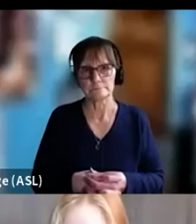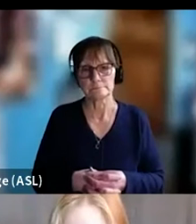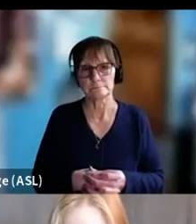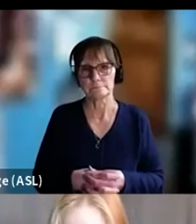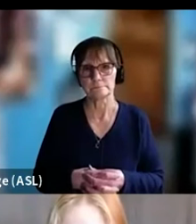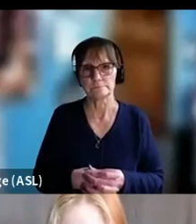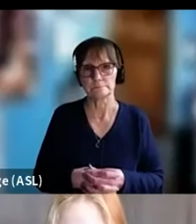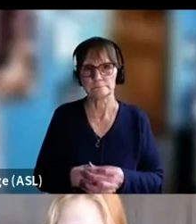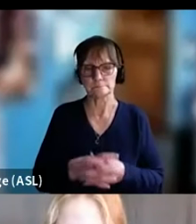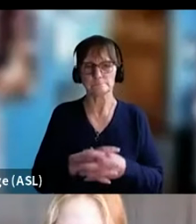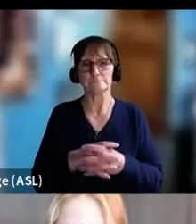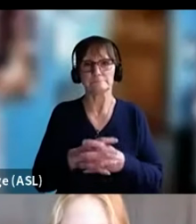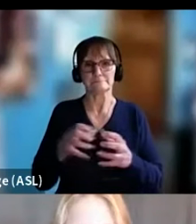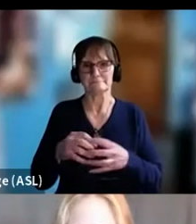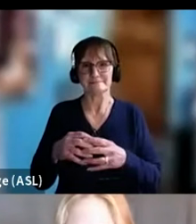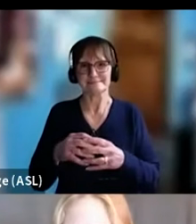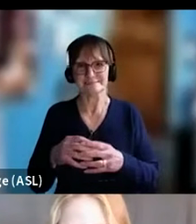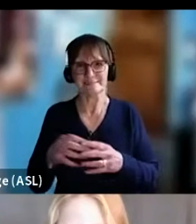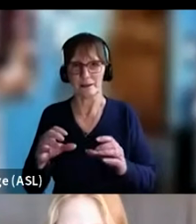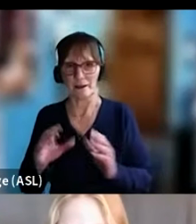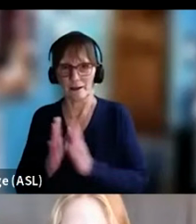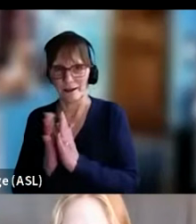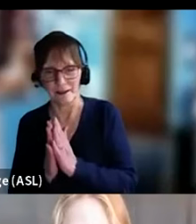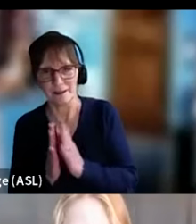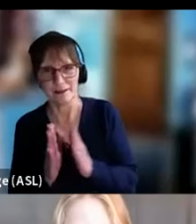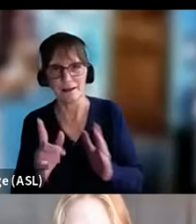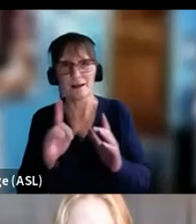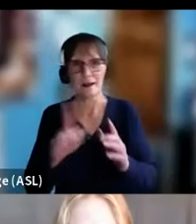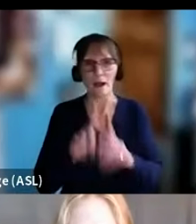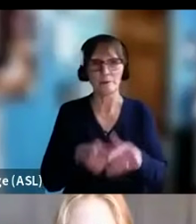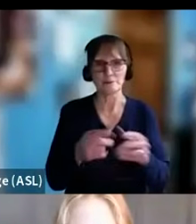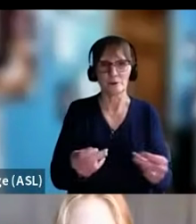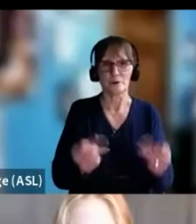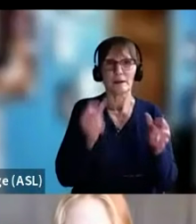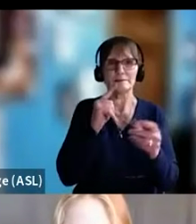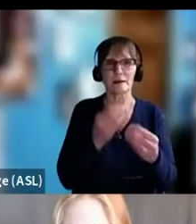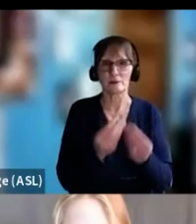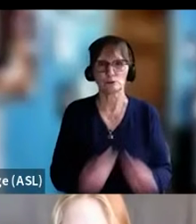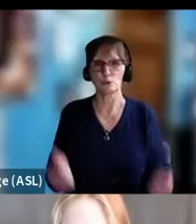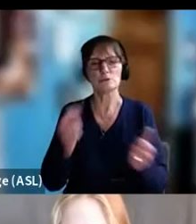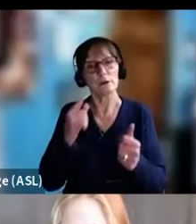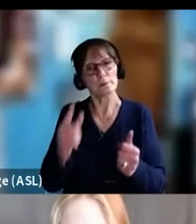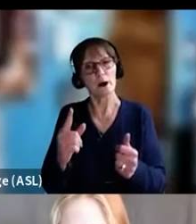[Sarah] I would just. [Shireen] Oh, go ahead Sarah. Oh, I'll just start real quick. It's not a solution, but I think it's something that,